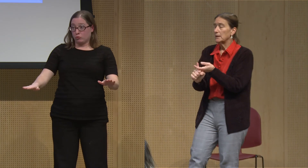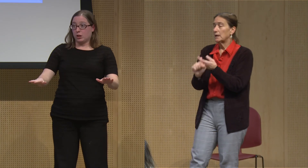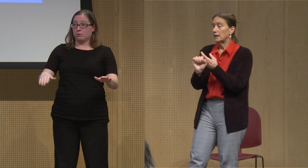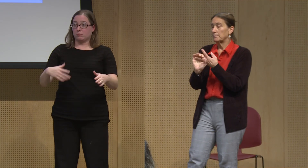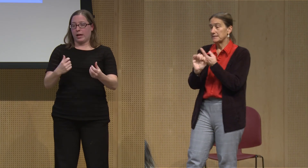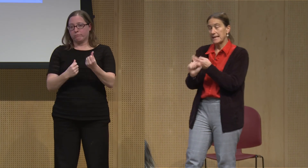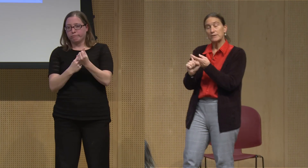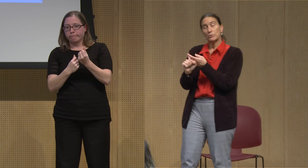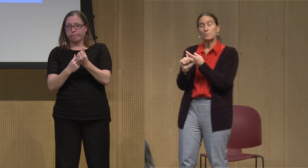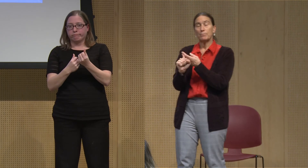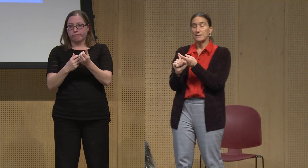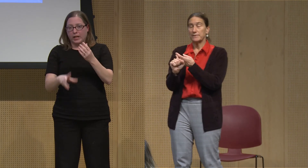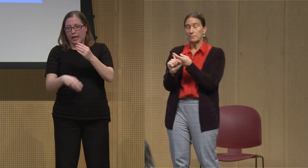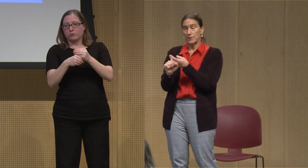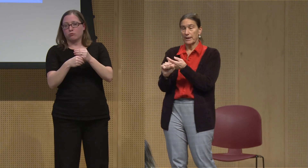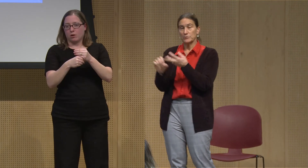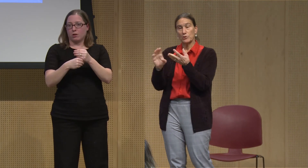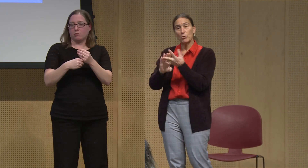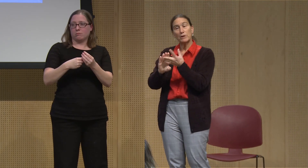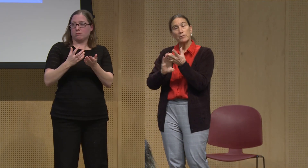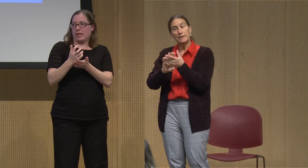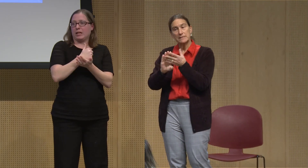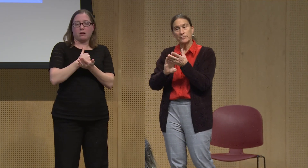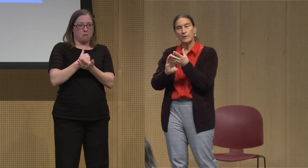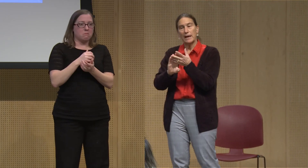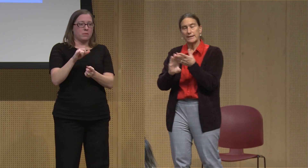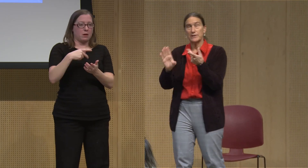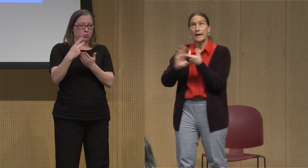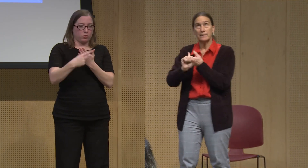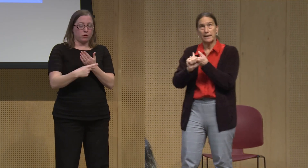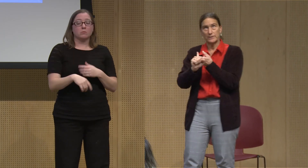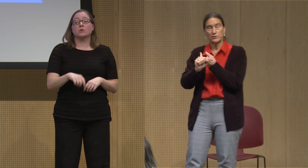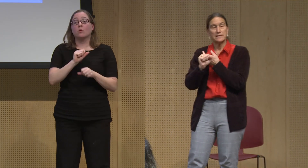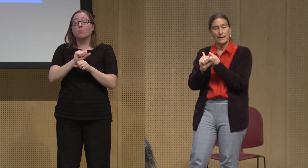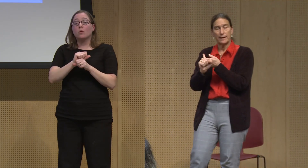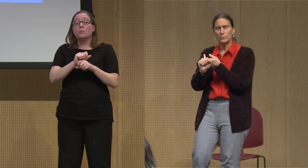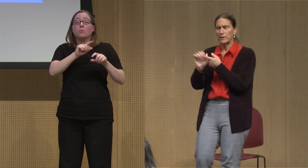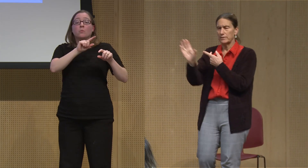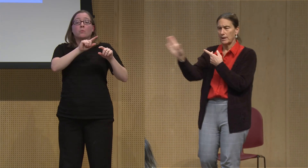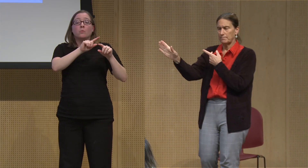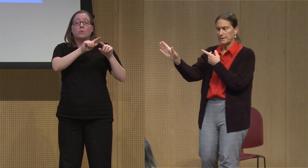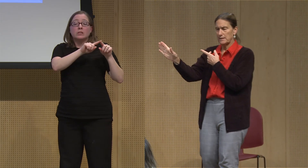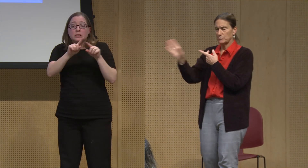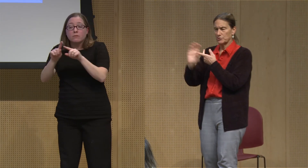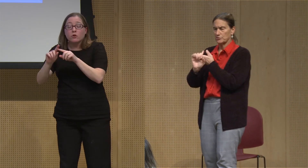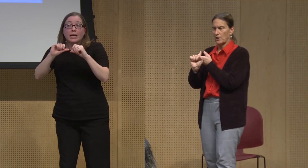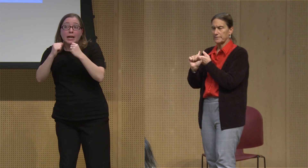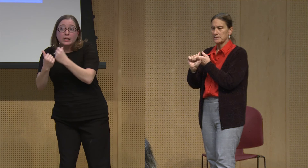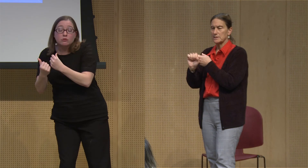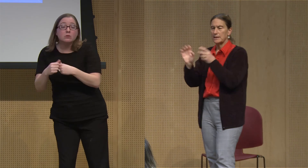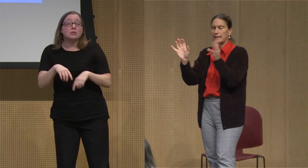UM, BECAUSE THEY DO BREASTFEEDING PEER COUNSELING. SO WORKING WITH THESE DIFFERENT AGENCIES AND WITH, UH, PEDIATRICIANS' OFFICES